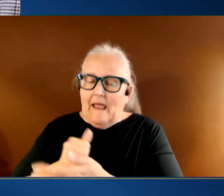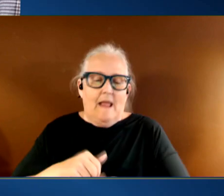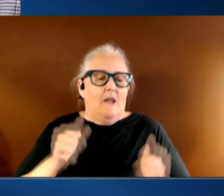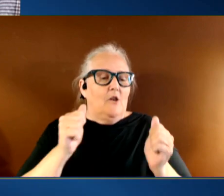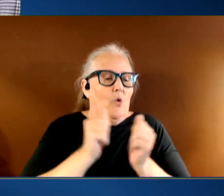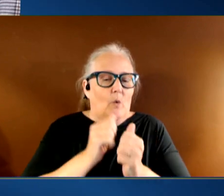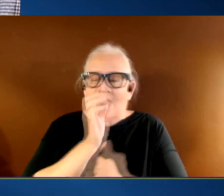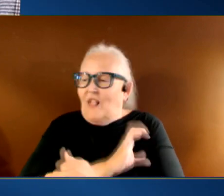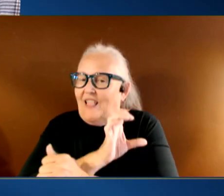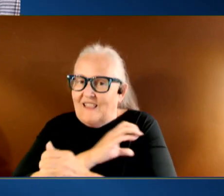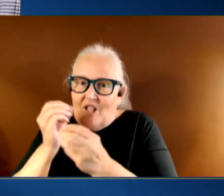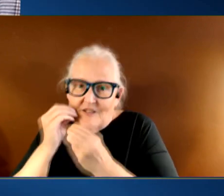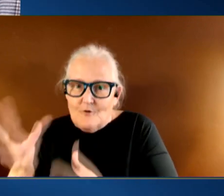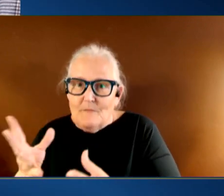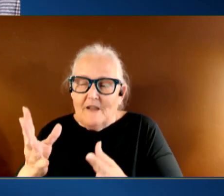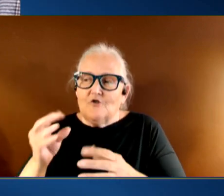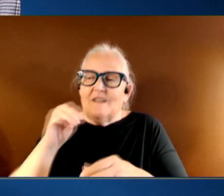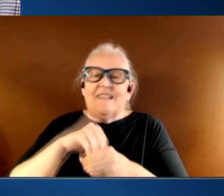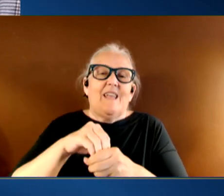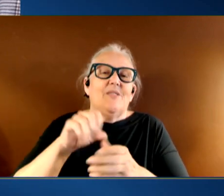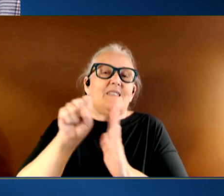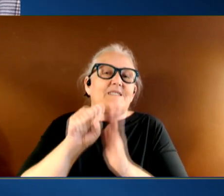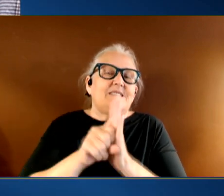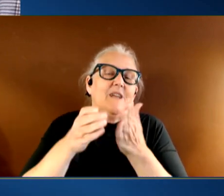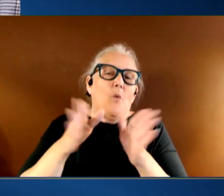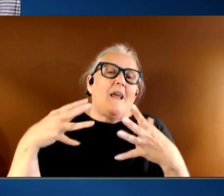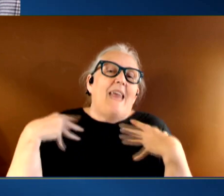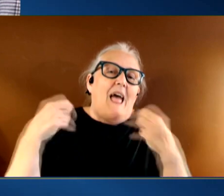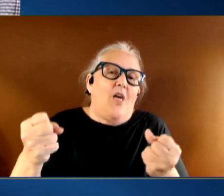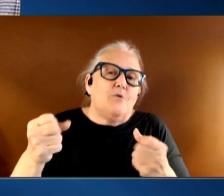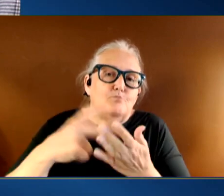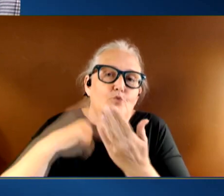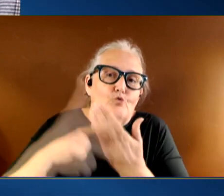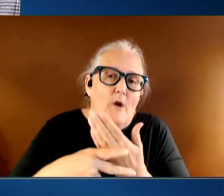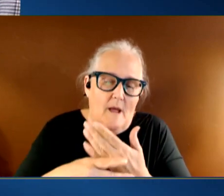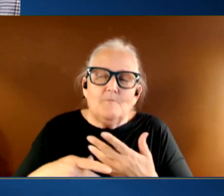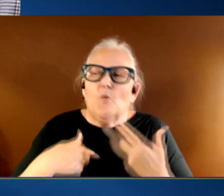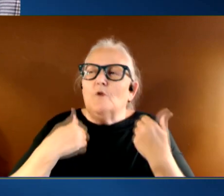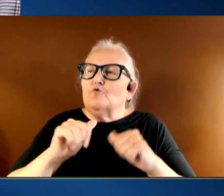information exchange. Our focus is really on building a statewide infrastructure for